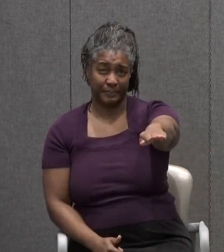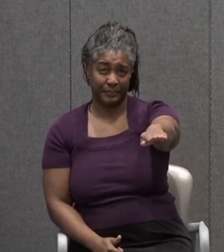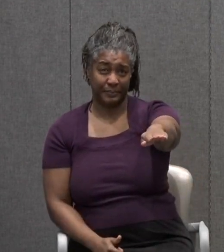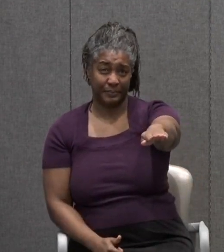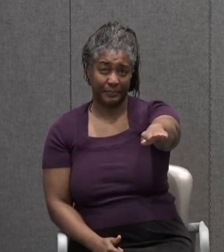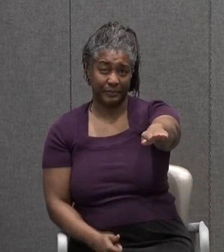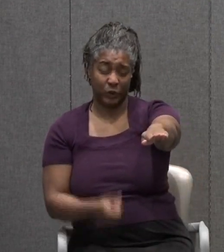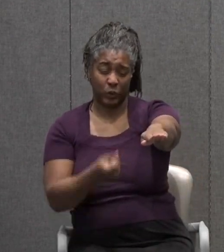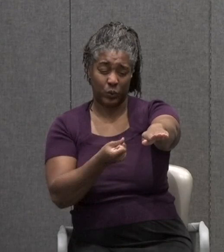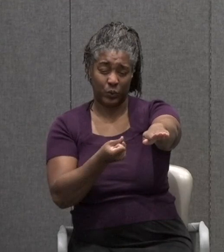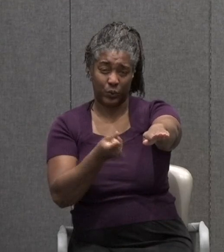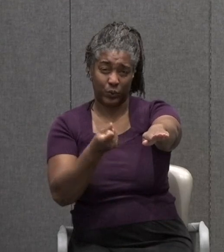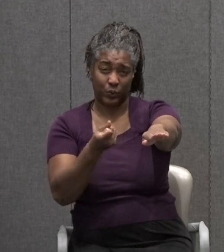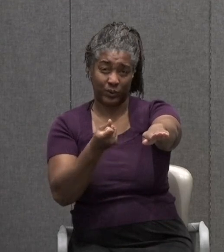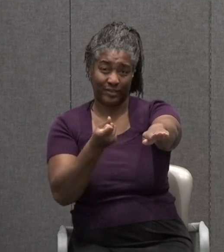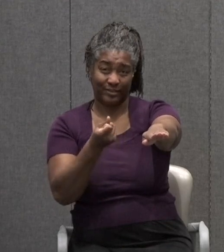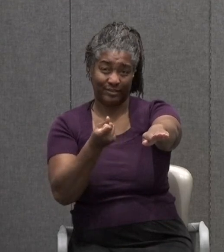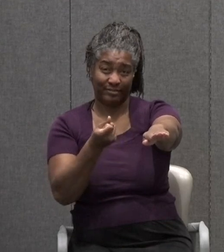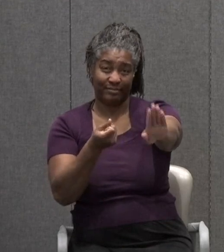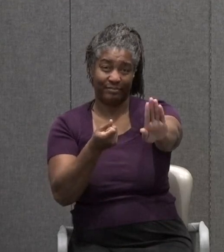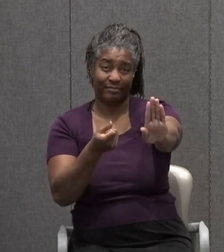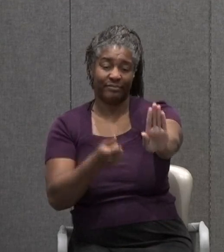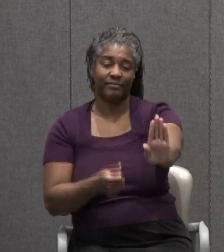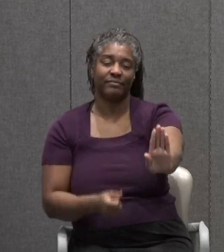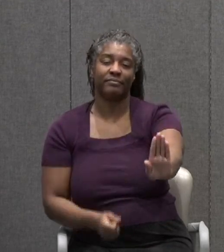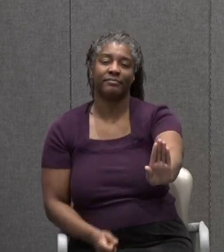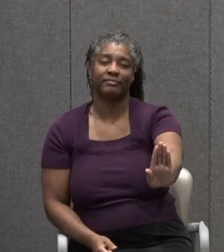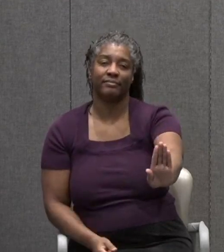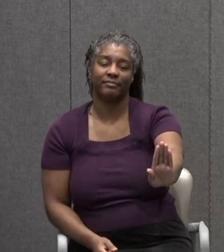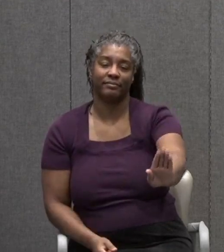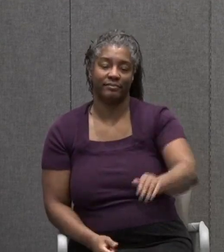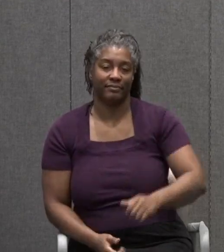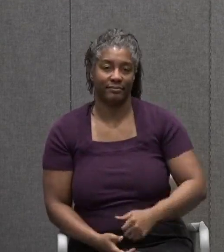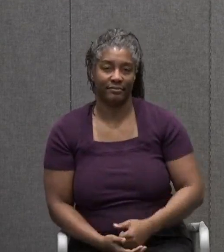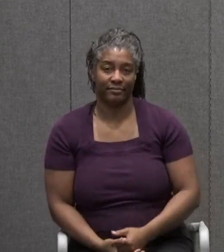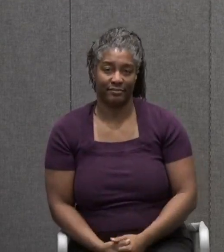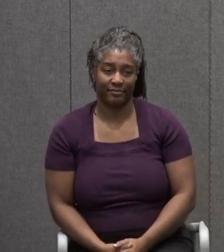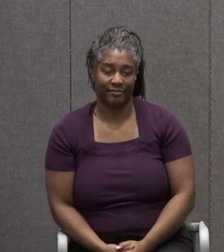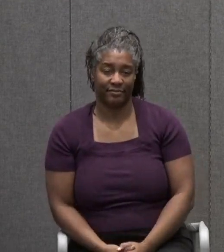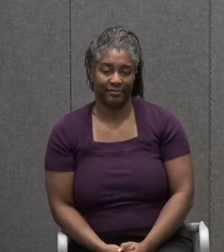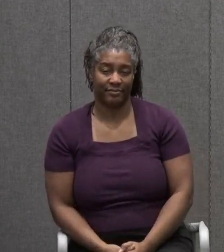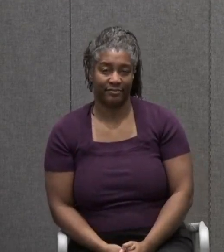hold it, and then slowly release it, let it down and just forget about it.